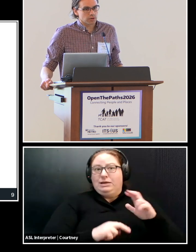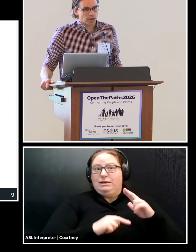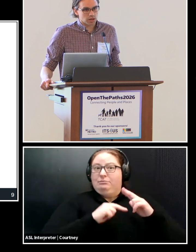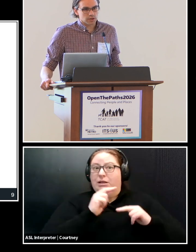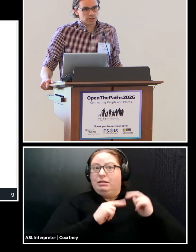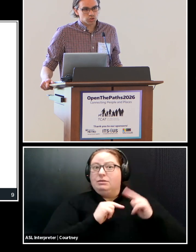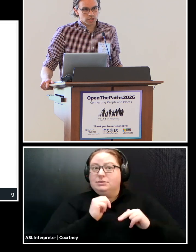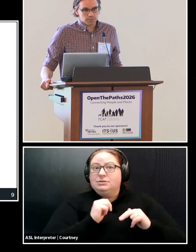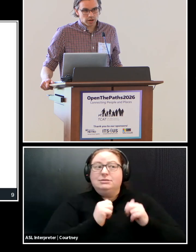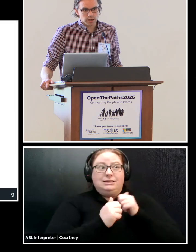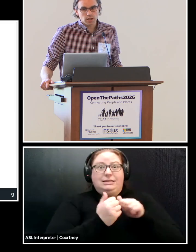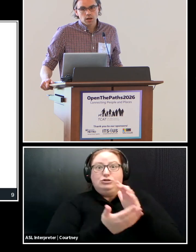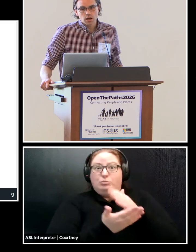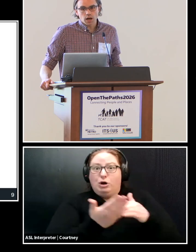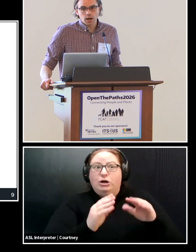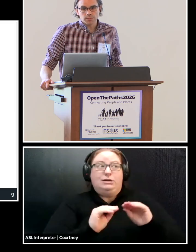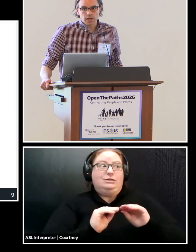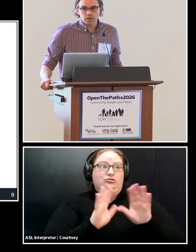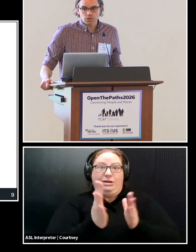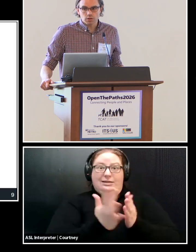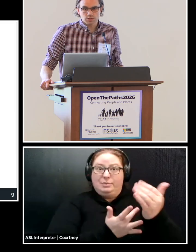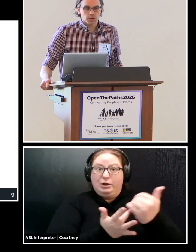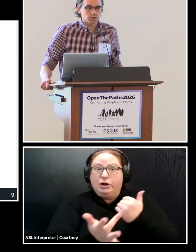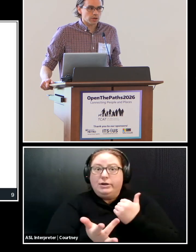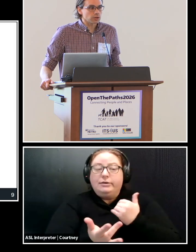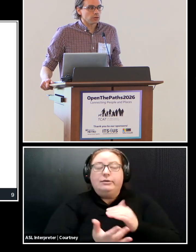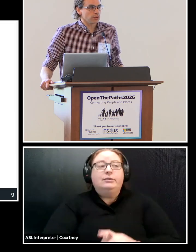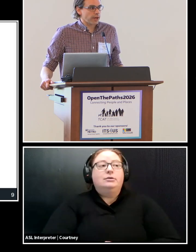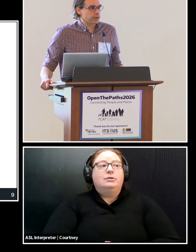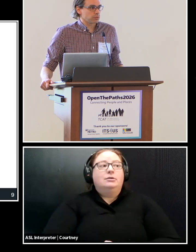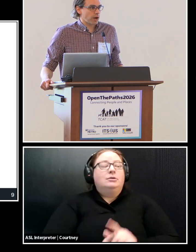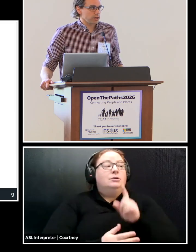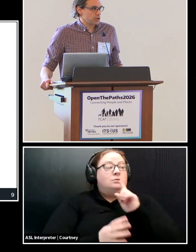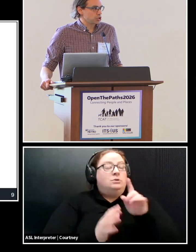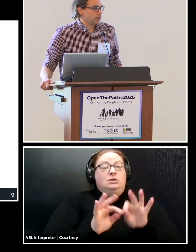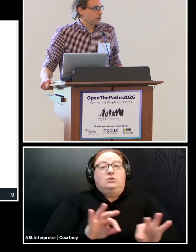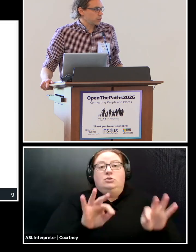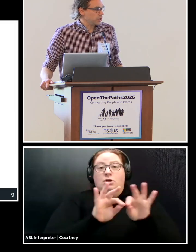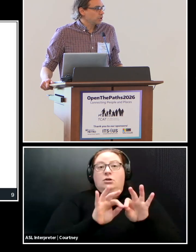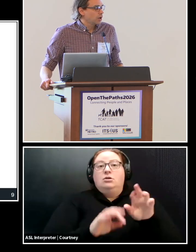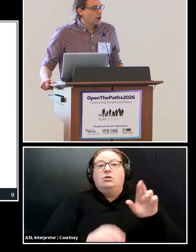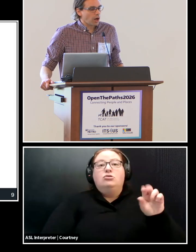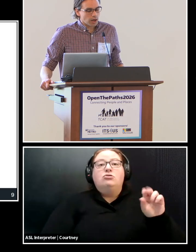every part of it is transparent. Um and so it was pretty critical that the routing engine that we